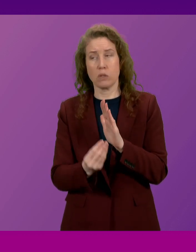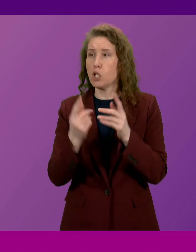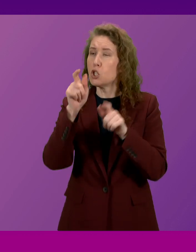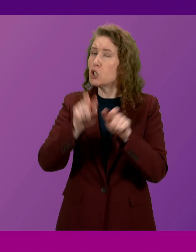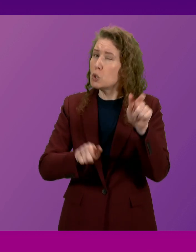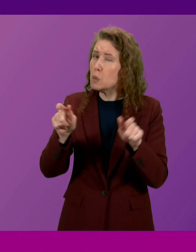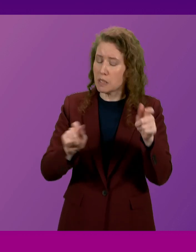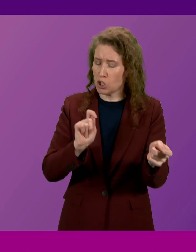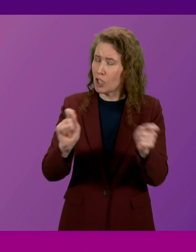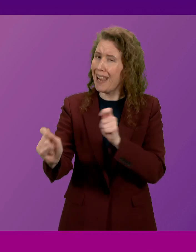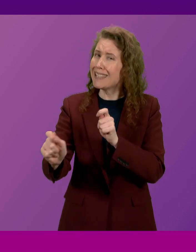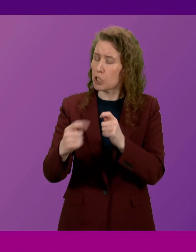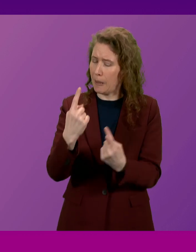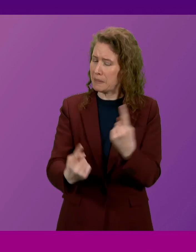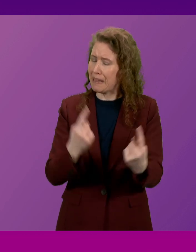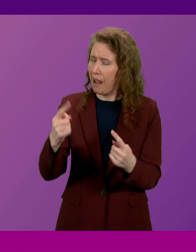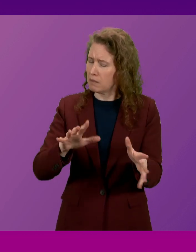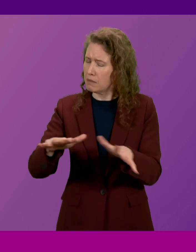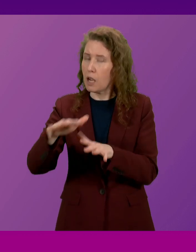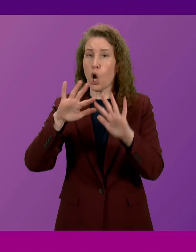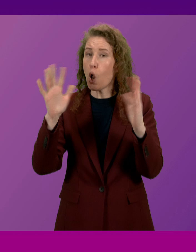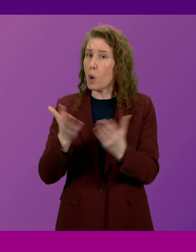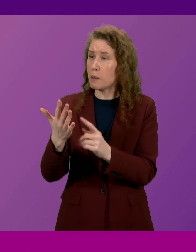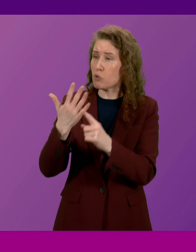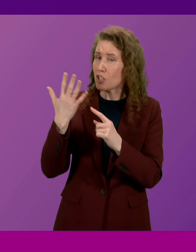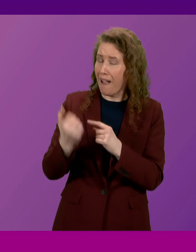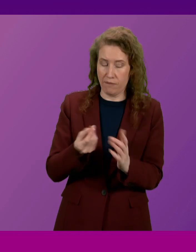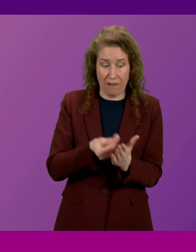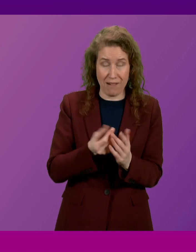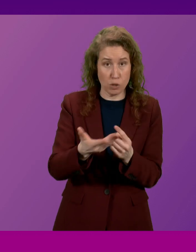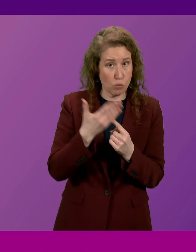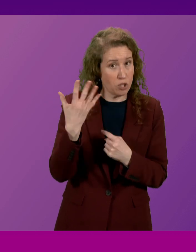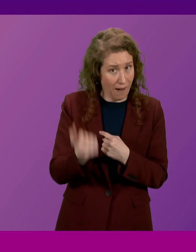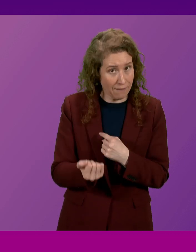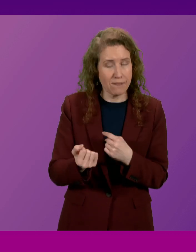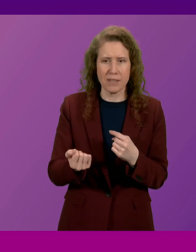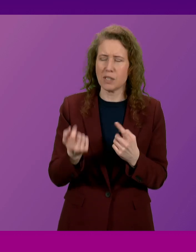there are global pressures and there are also longer-term financial pressures. I plead with